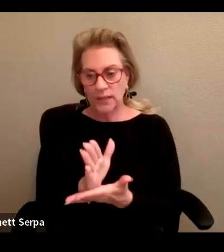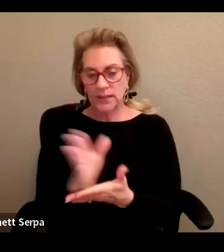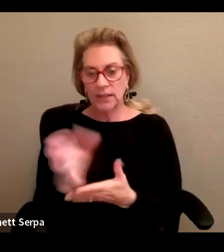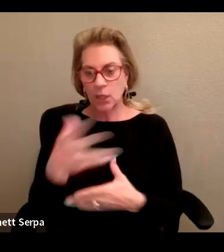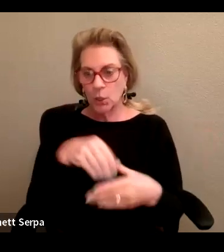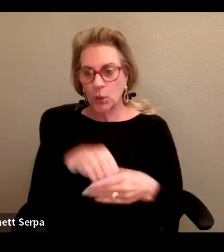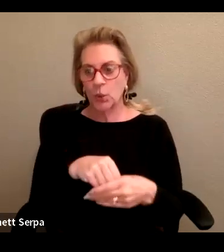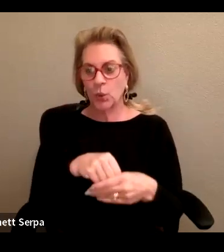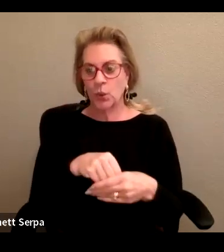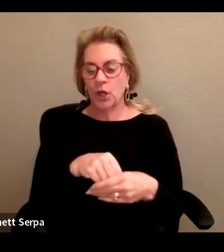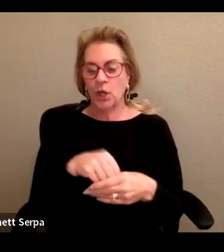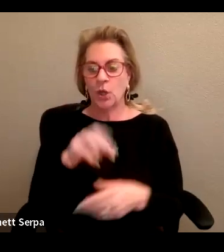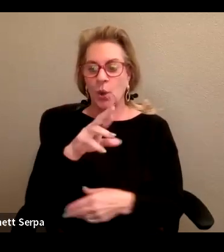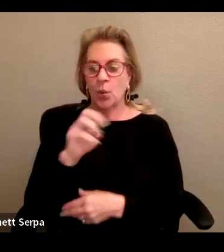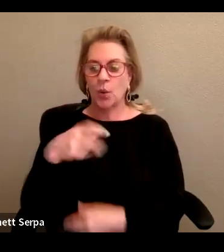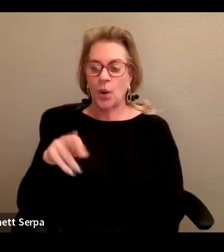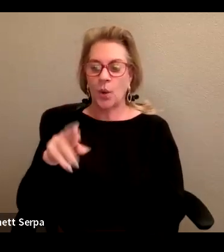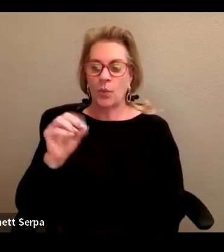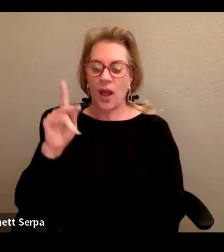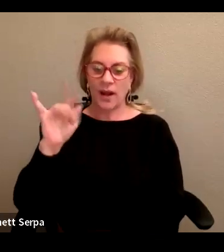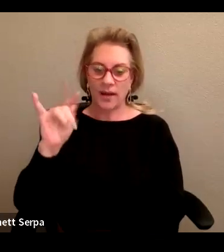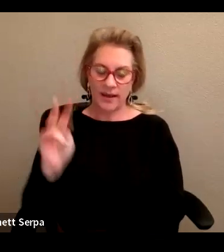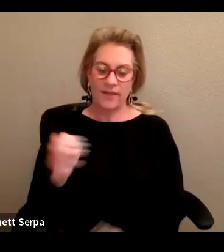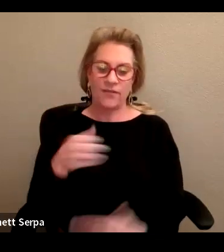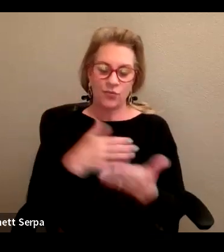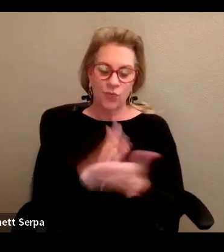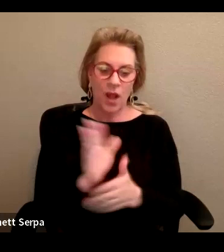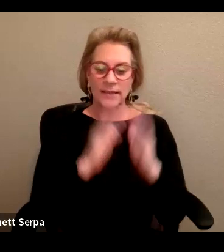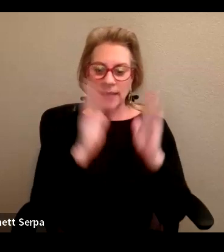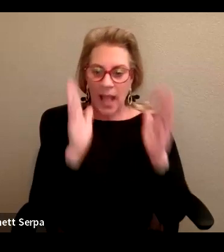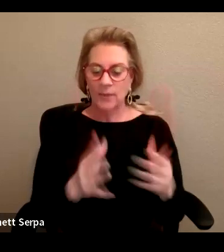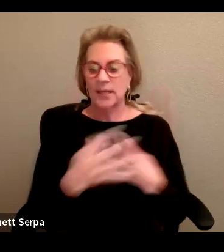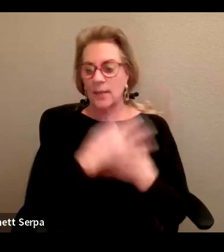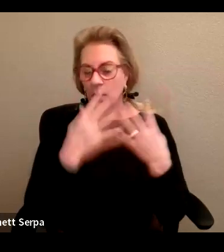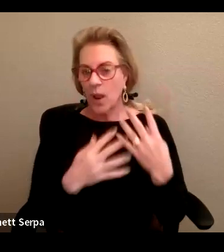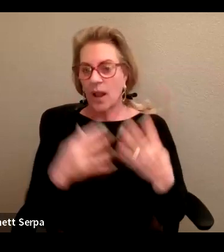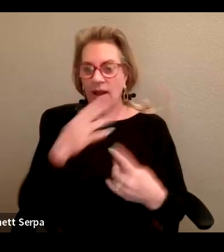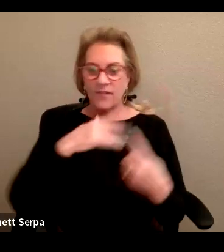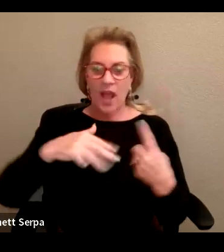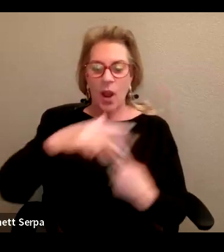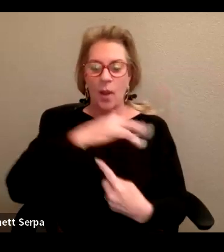Reproductive Rights immigrant rights housing Justice environmental justice racial Justice